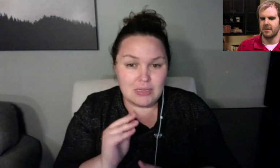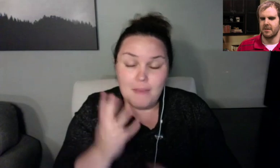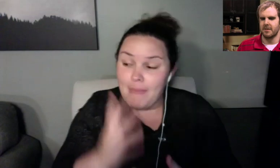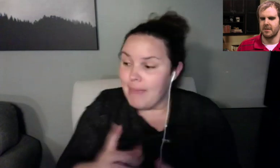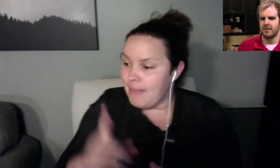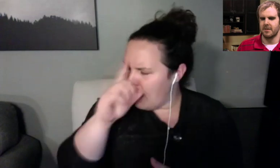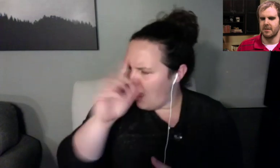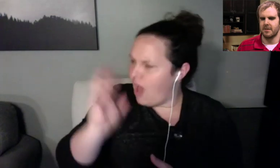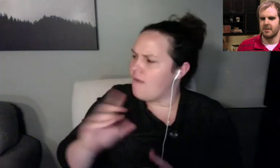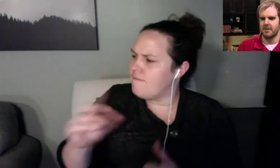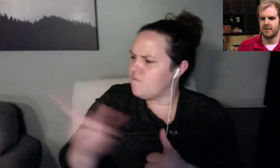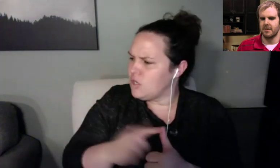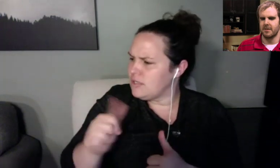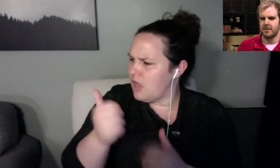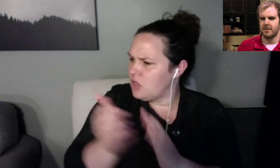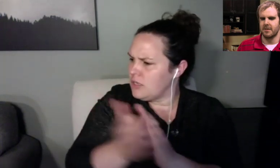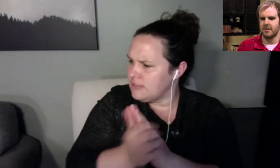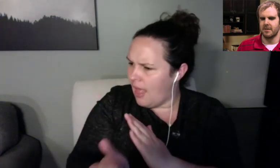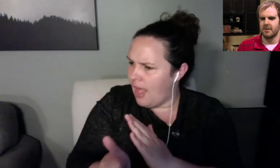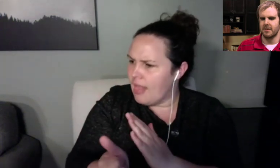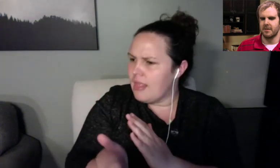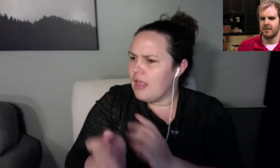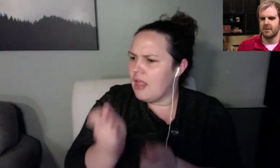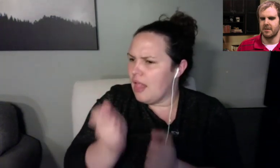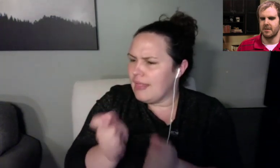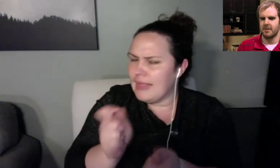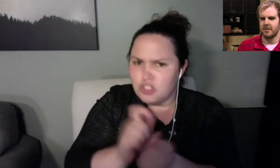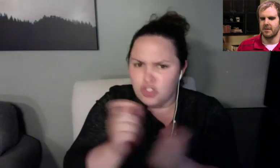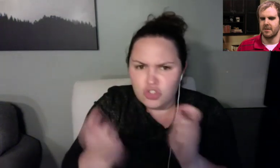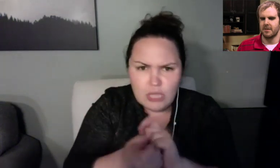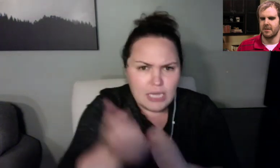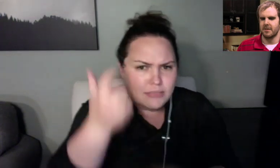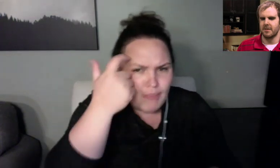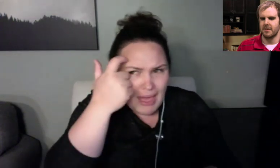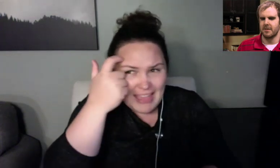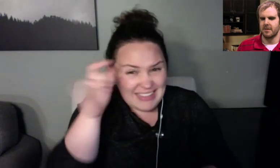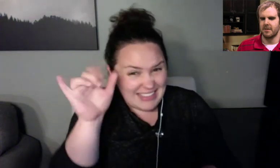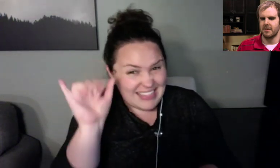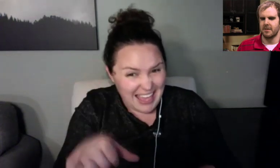you decided to do what you ended up doing? Anything like that.